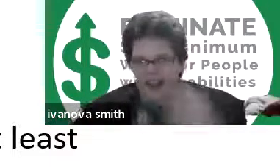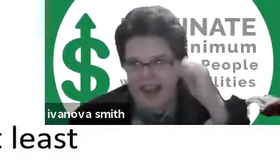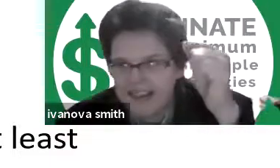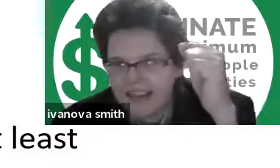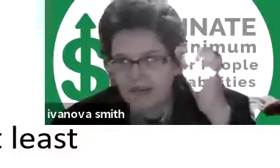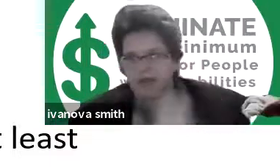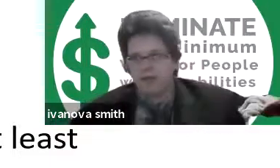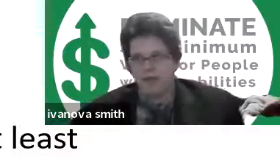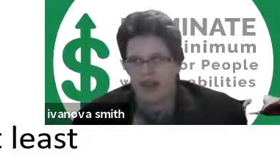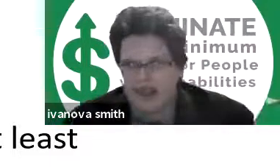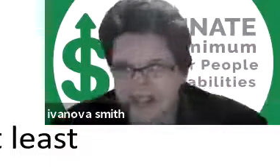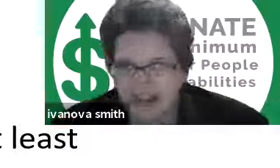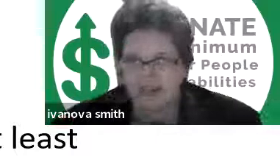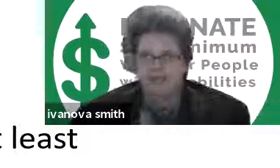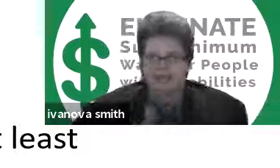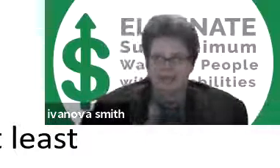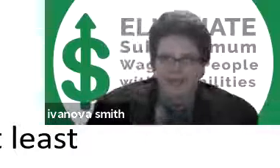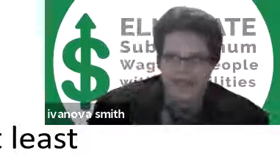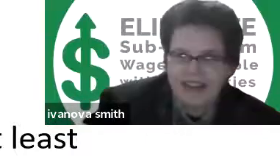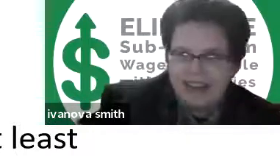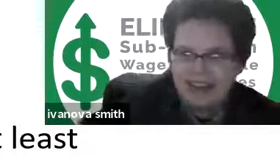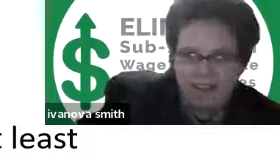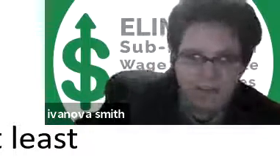ivanova smith: To end some minimum wage. ivanova smith: Thank you.